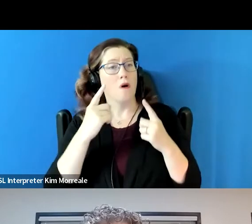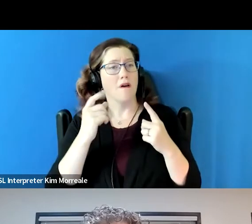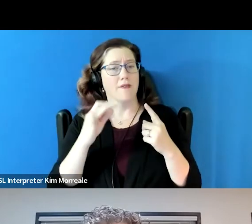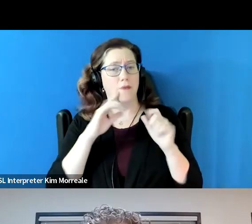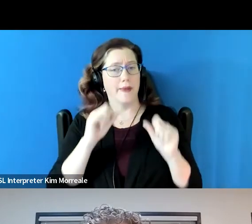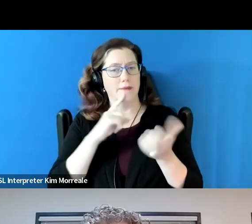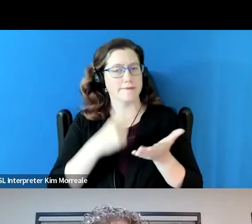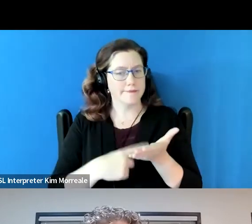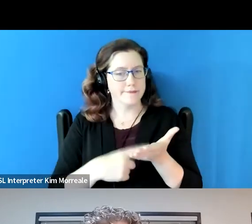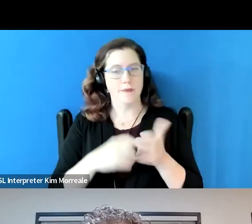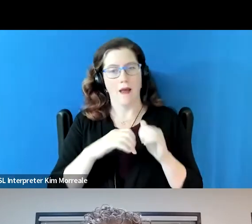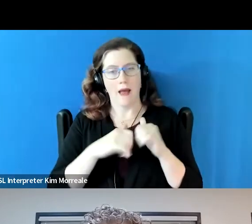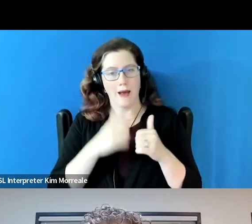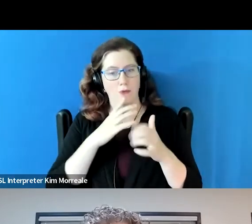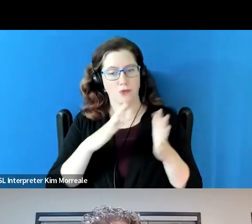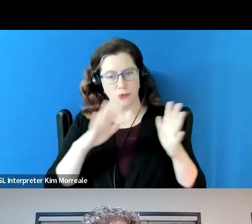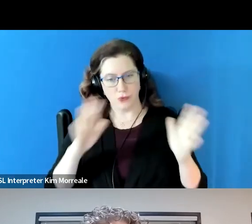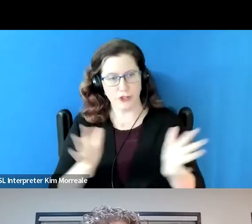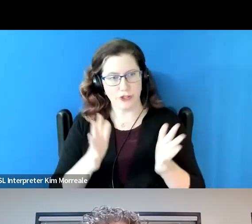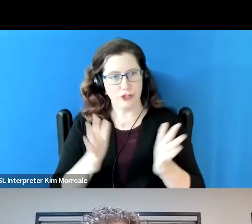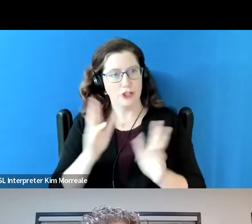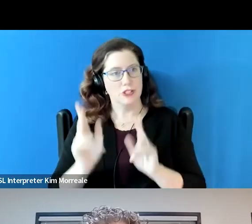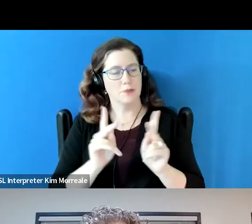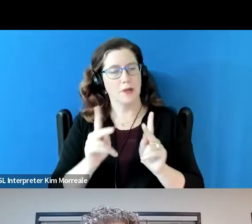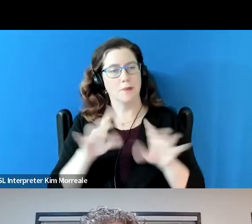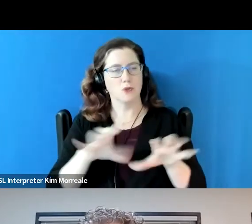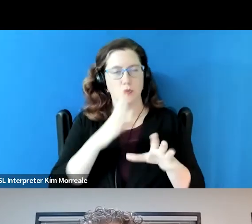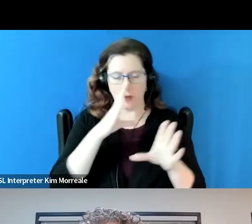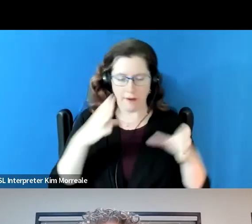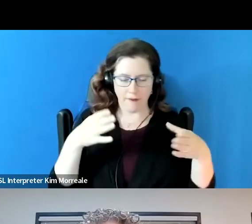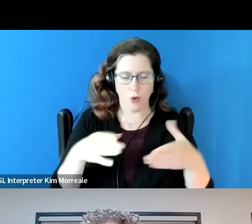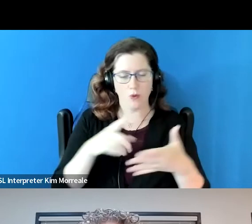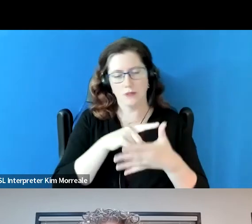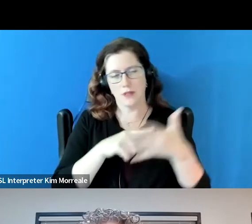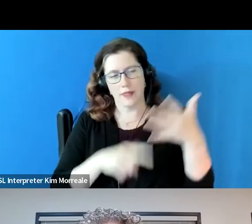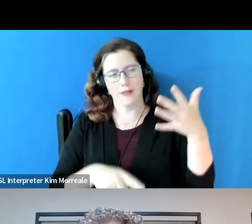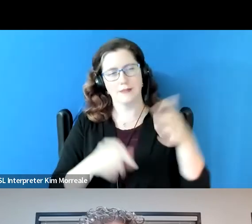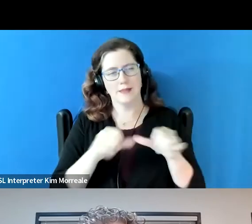that we can encourage people to do and focus on all of these different areas, right,